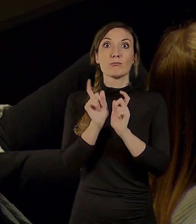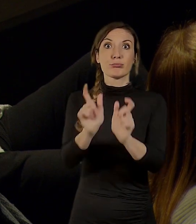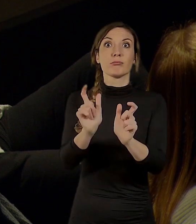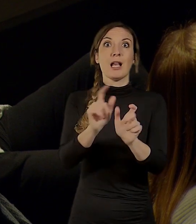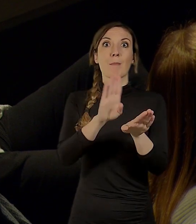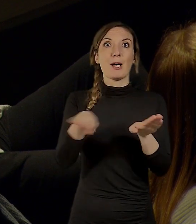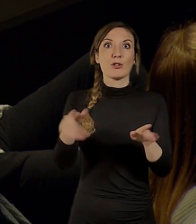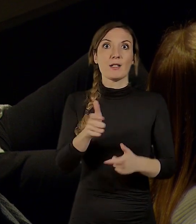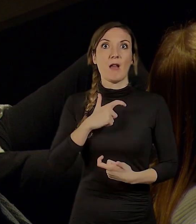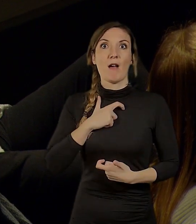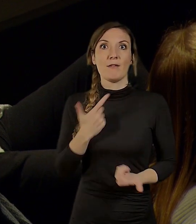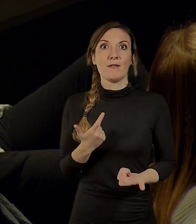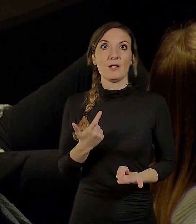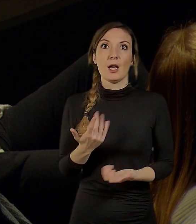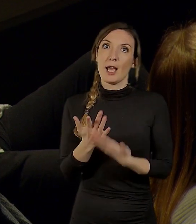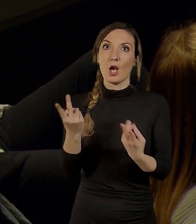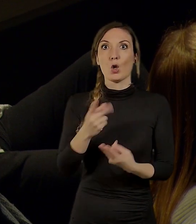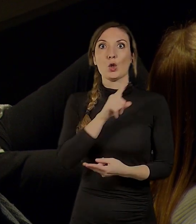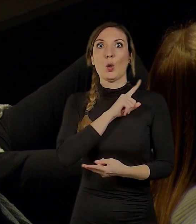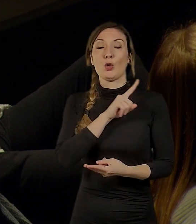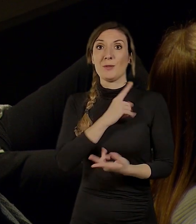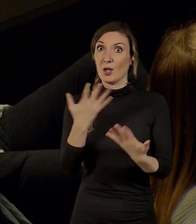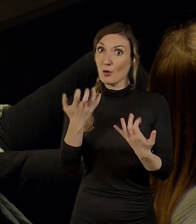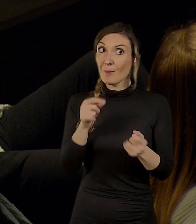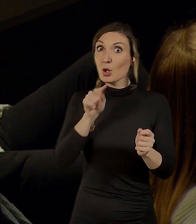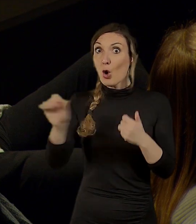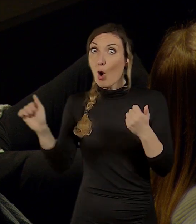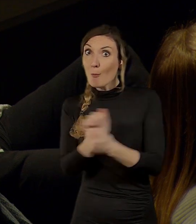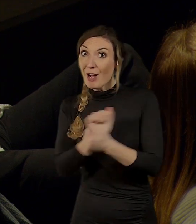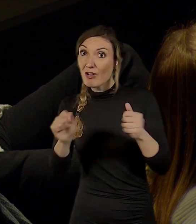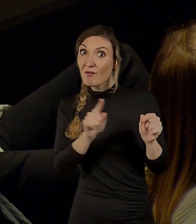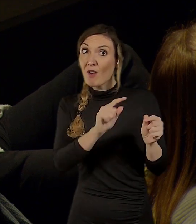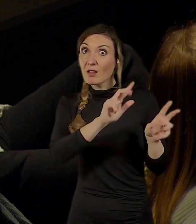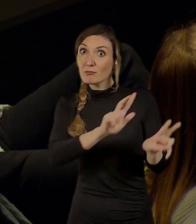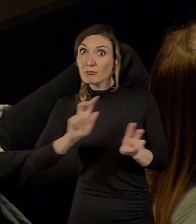But you only talked about it in terms of the public expressing their opinion on the project and